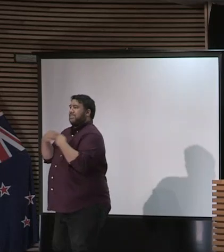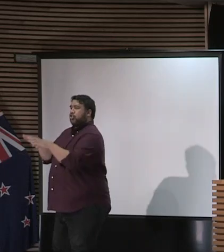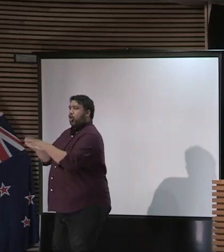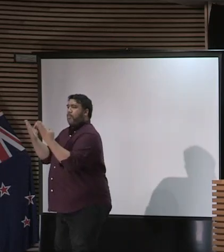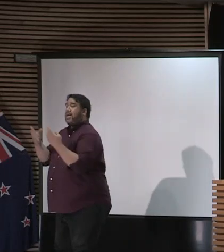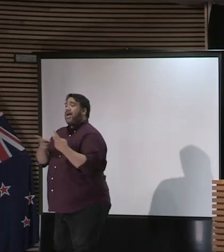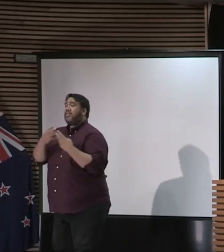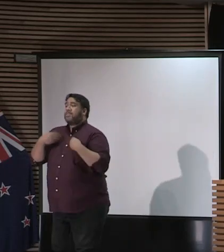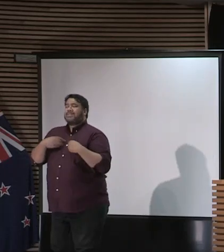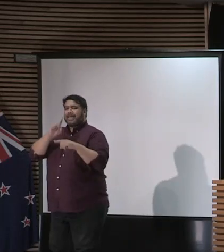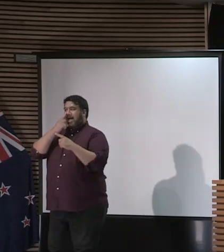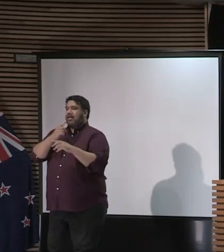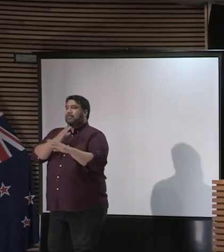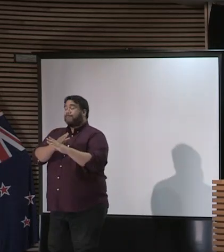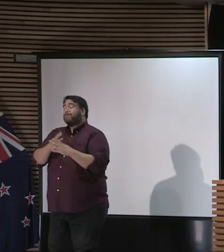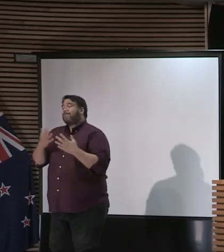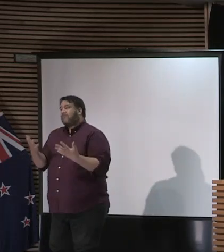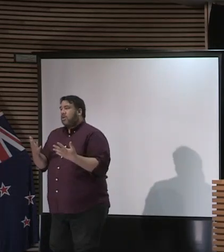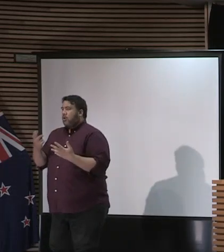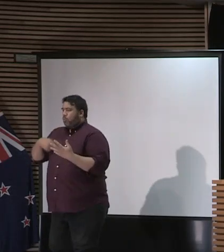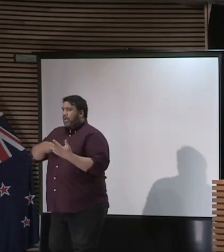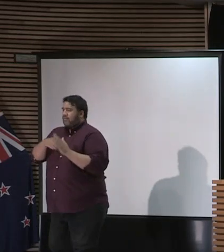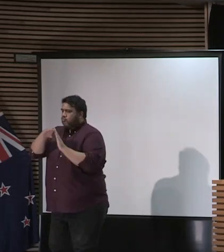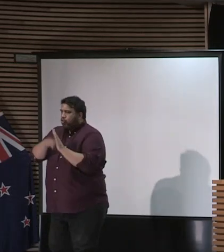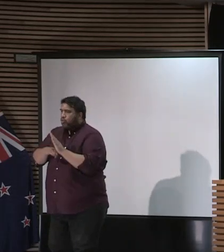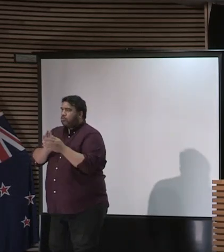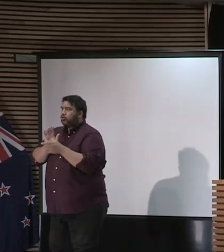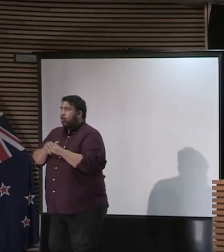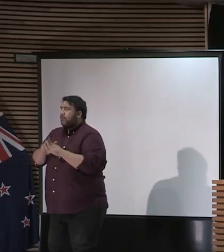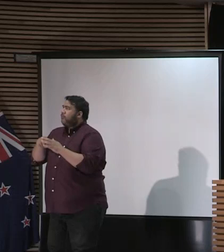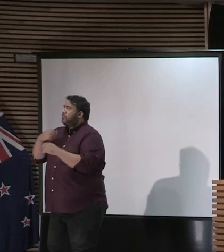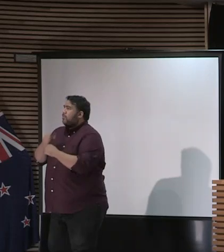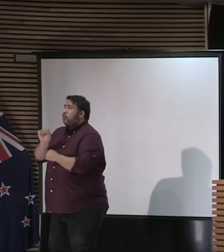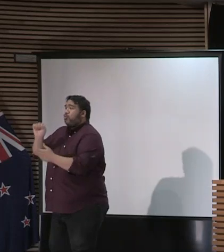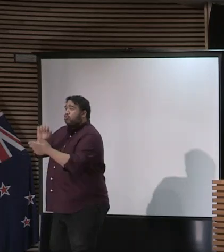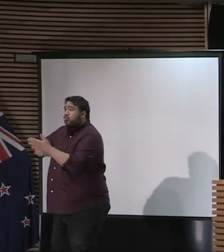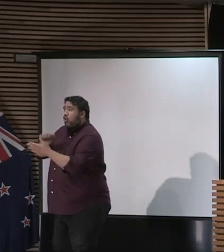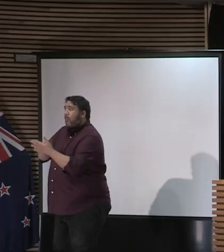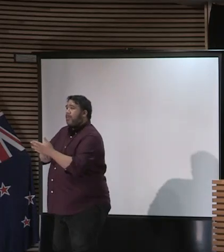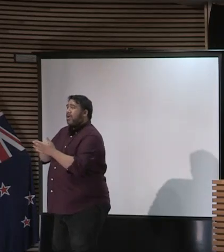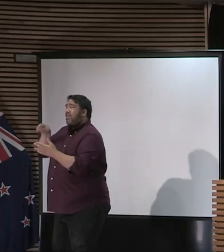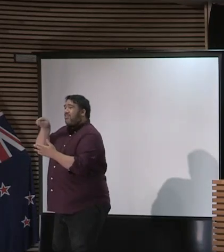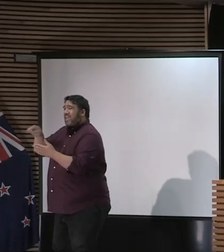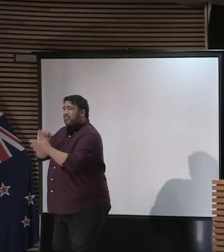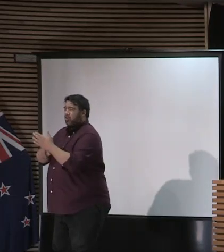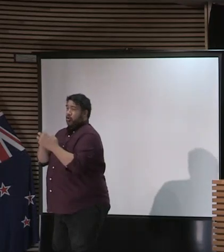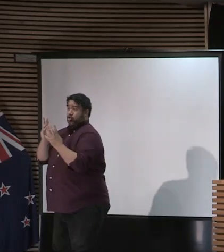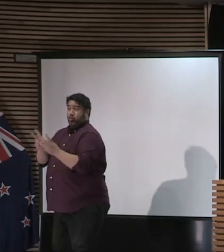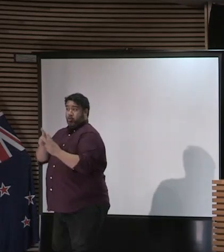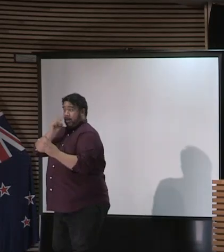it that some workplaces are going back and others are not, we have placed special requirements at alert level